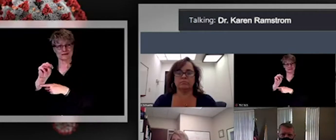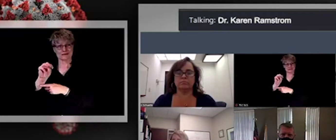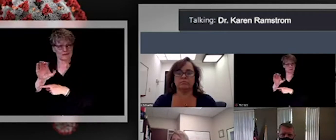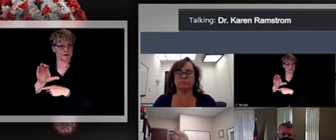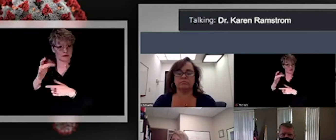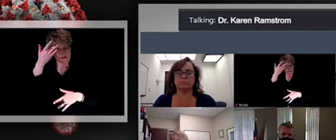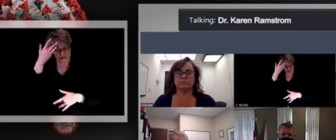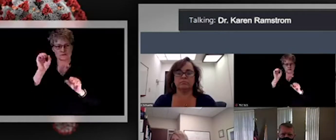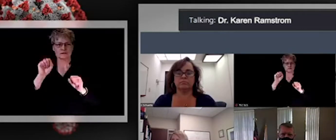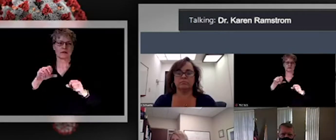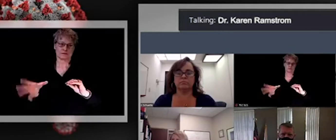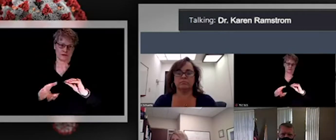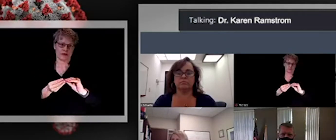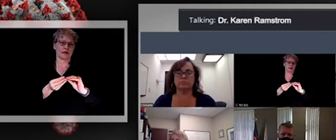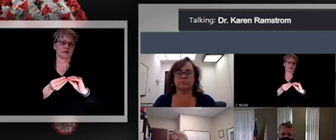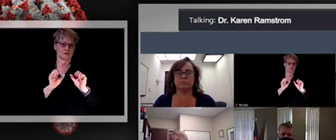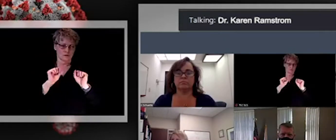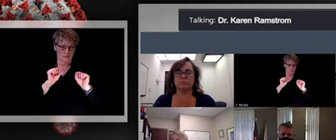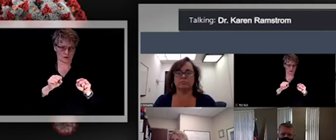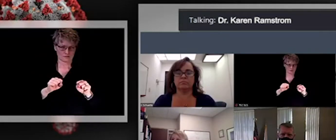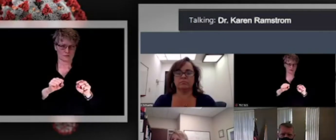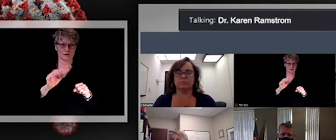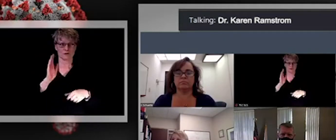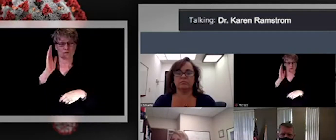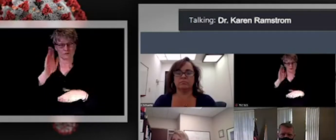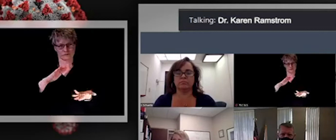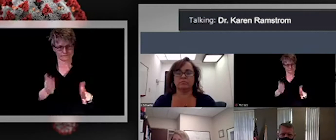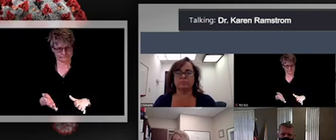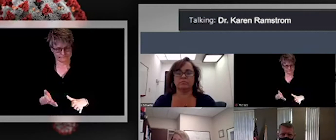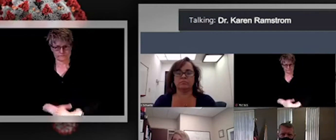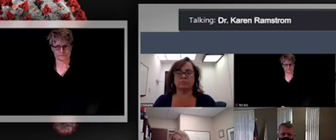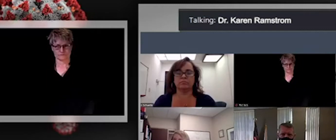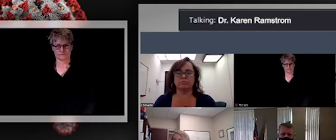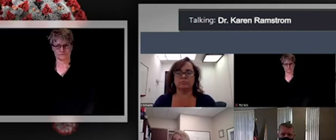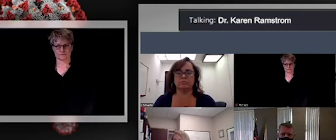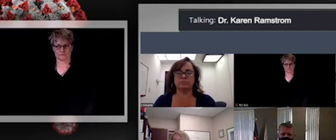next question was, “how many hospitalizations were or are from COVID-19 as opposed to with